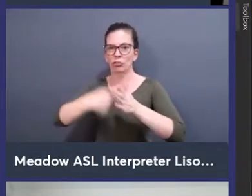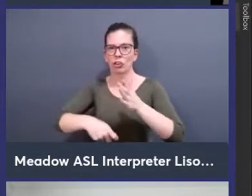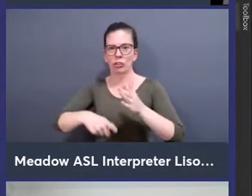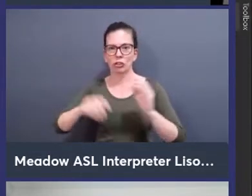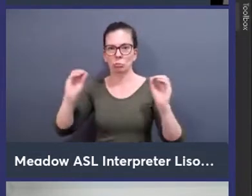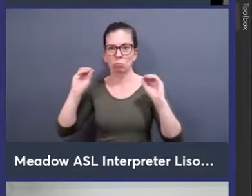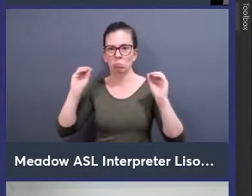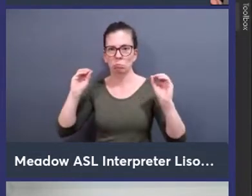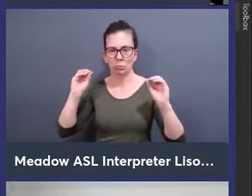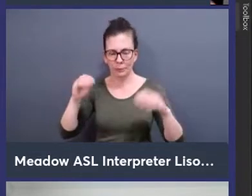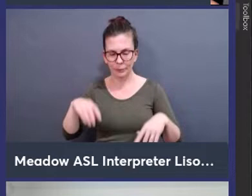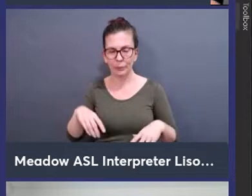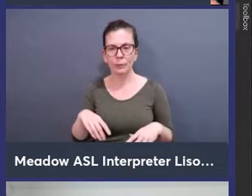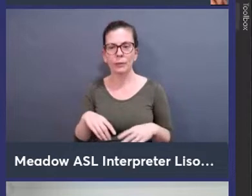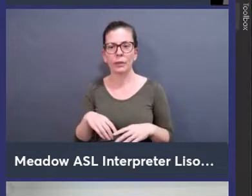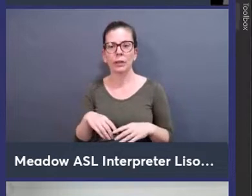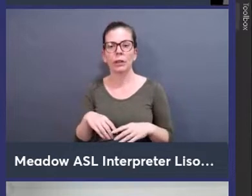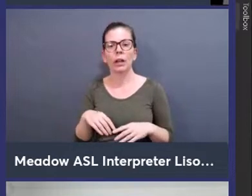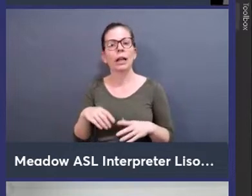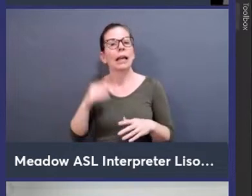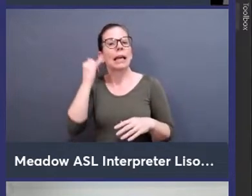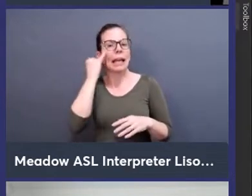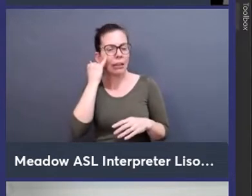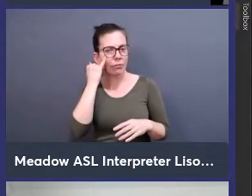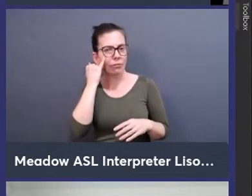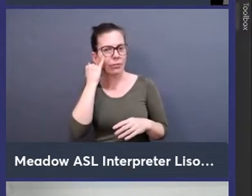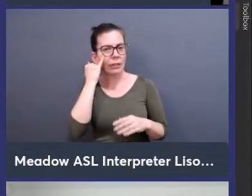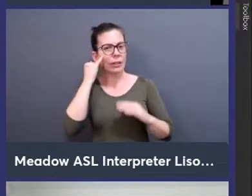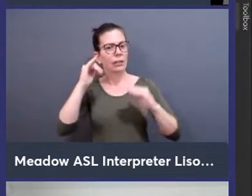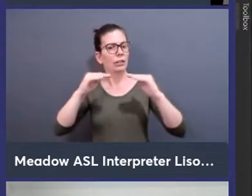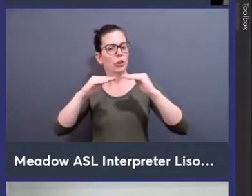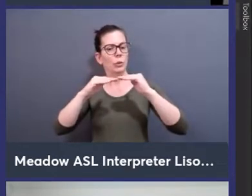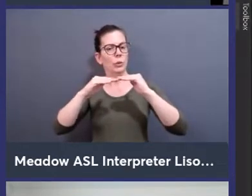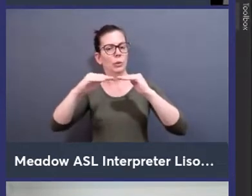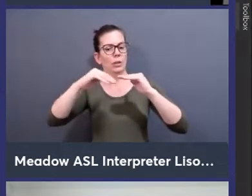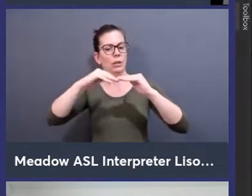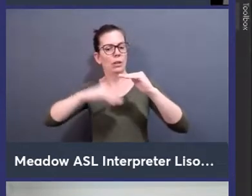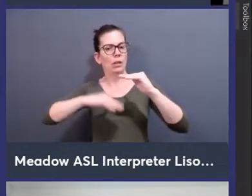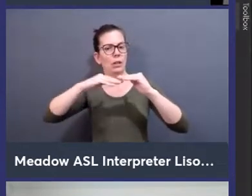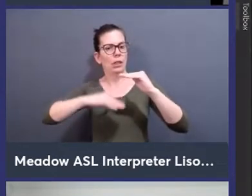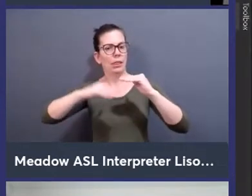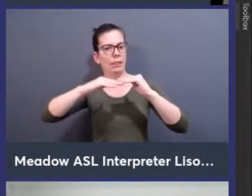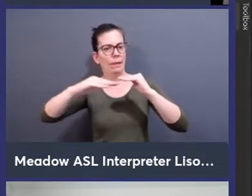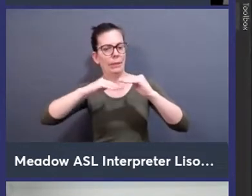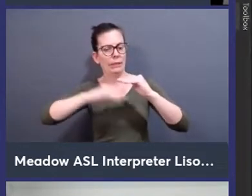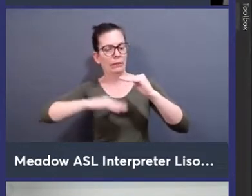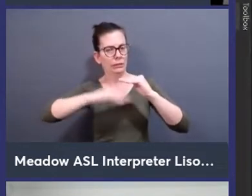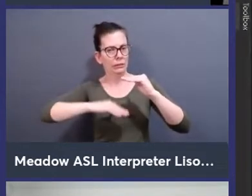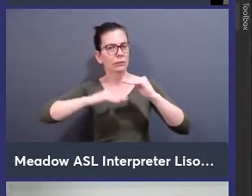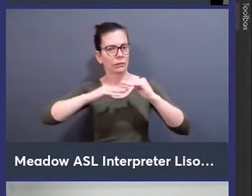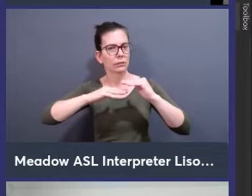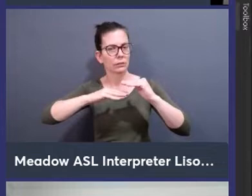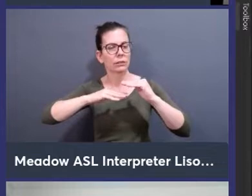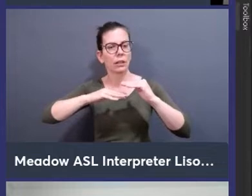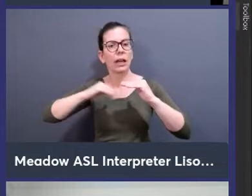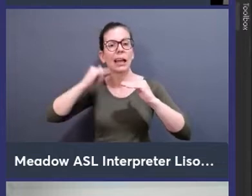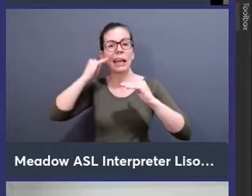as long as you kind of stay within the limits. If your usage goes about like,